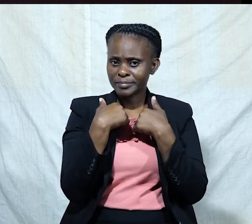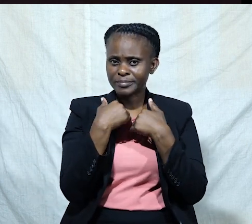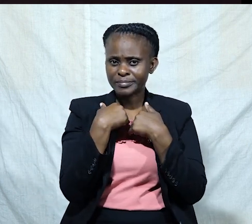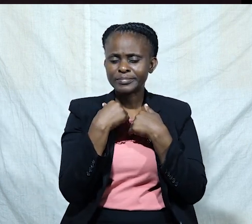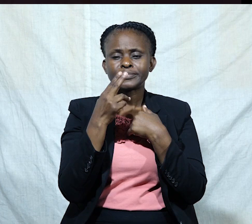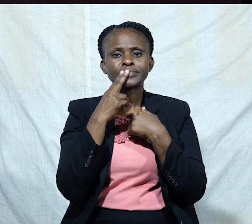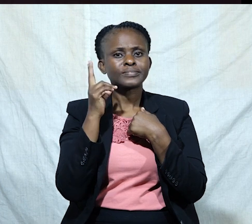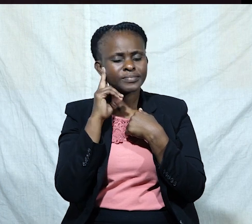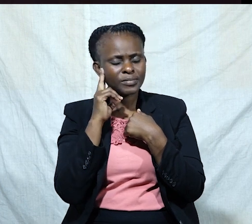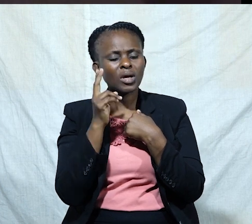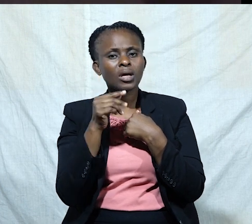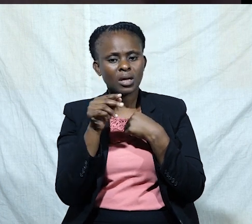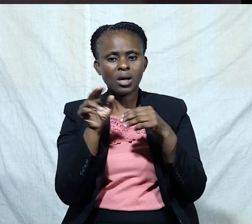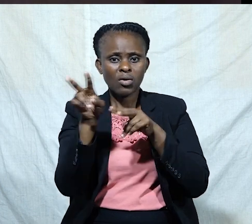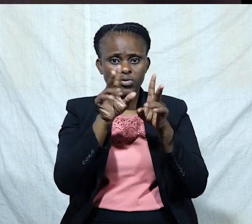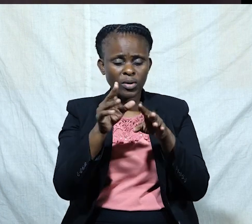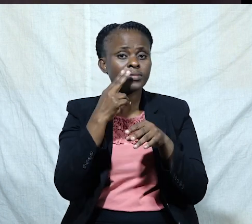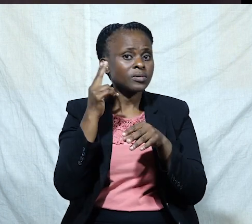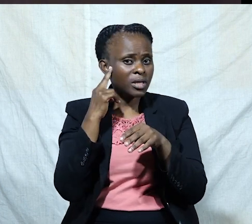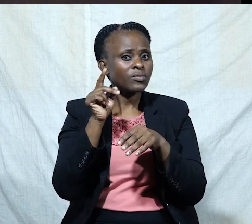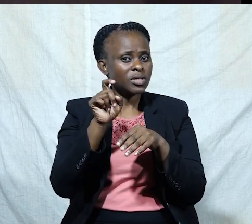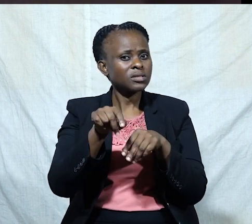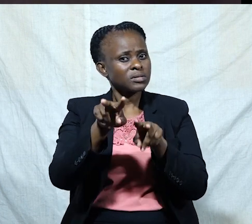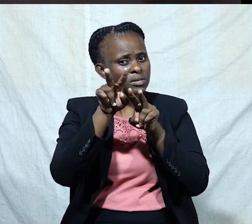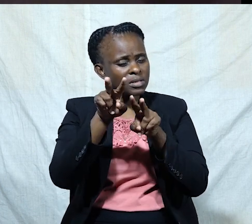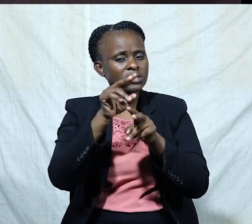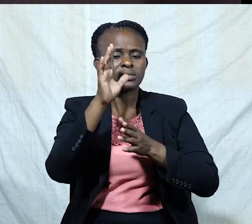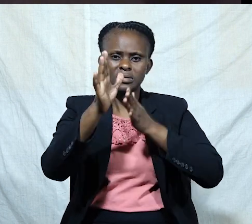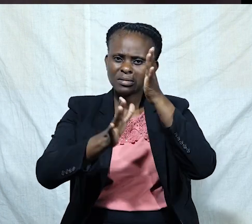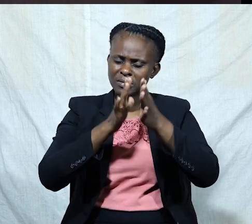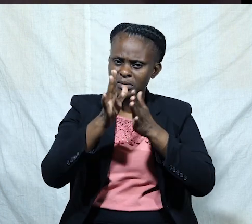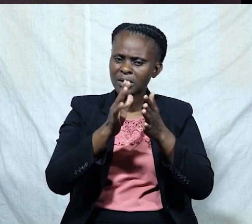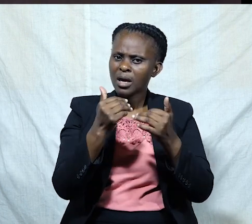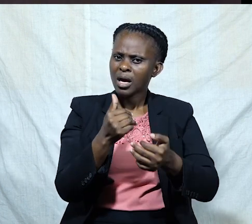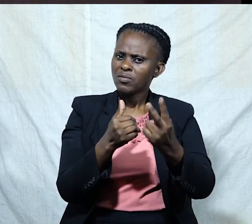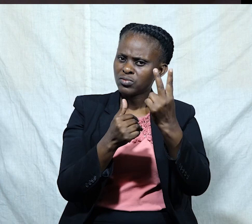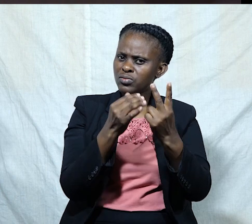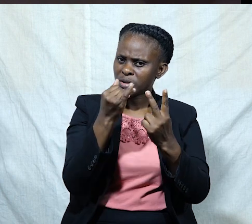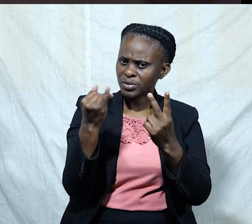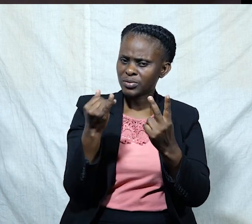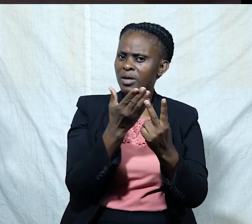need to be able to see the words. So there are two issues that are being dealt with here.